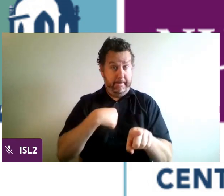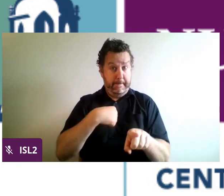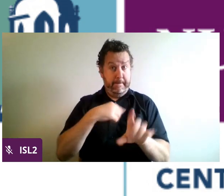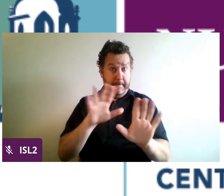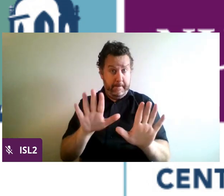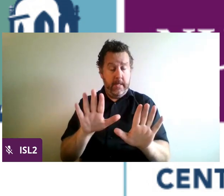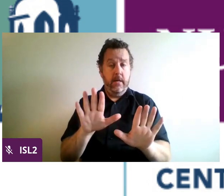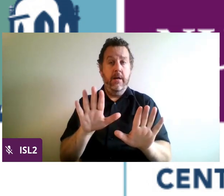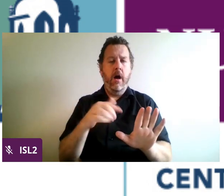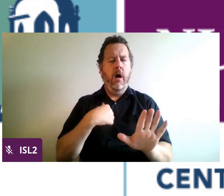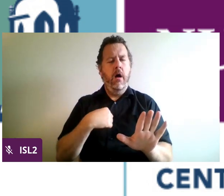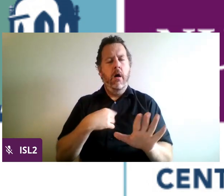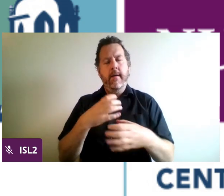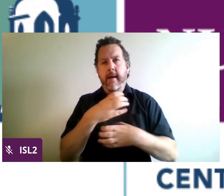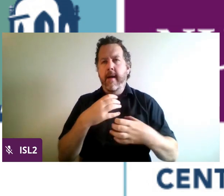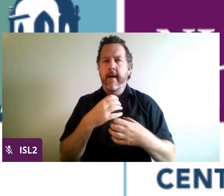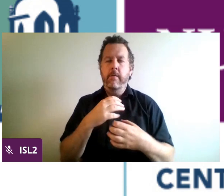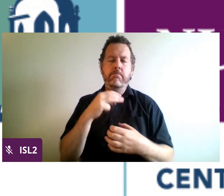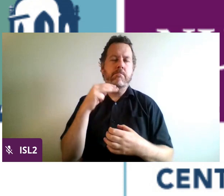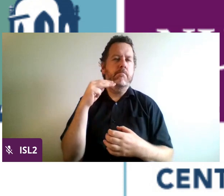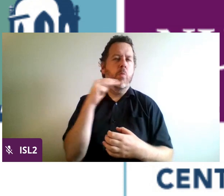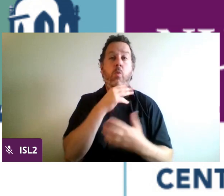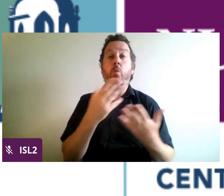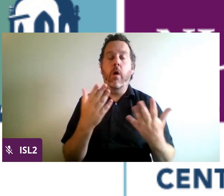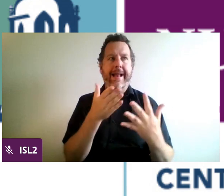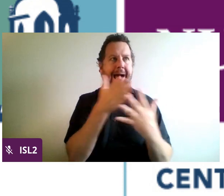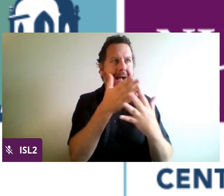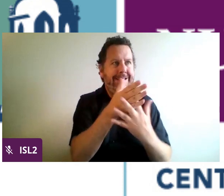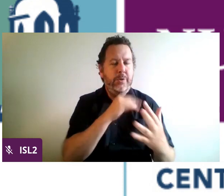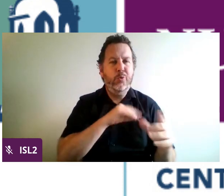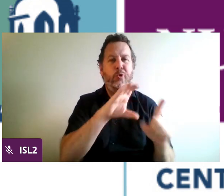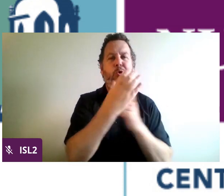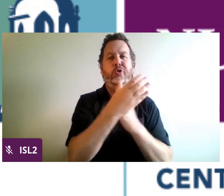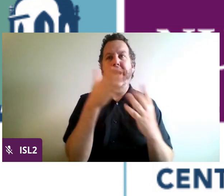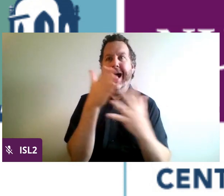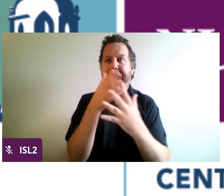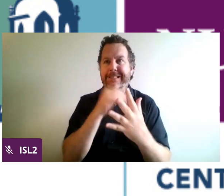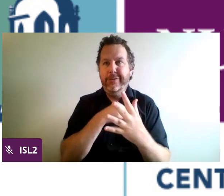about access to culture, access recreation, leisure, sport and intellectually